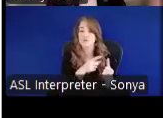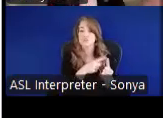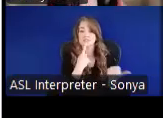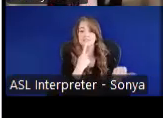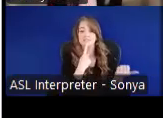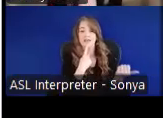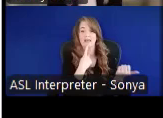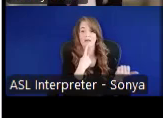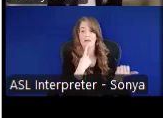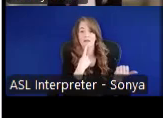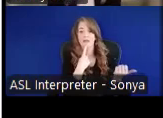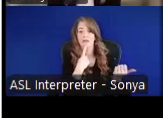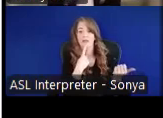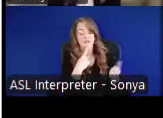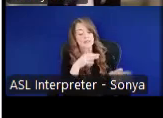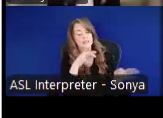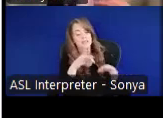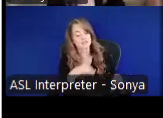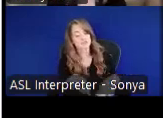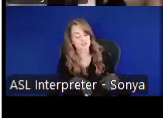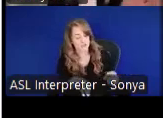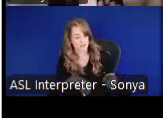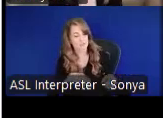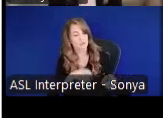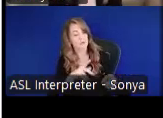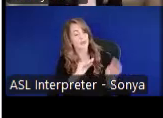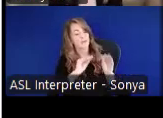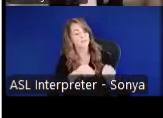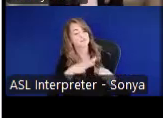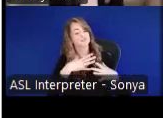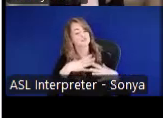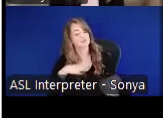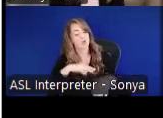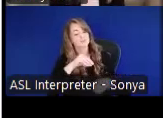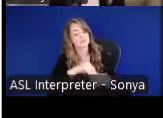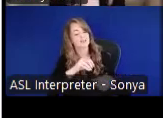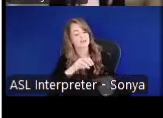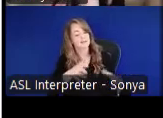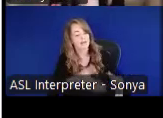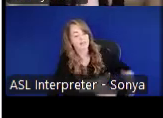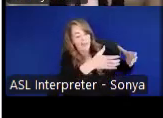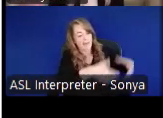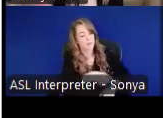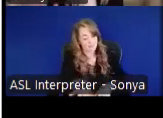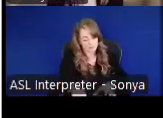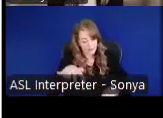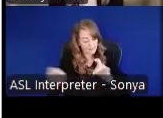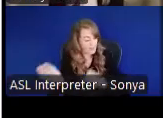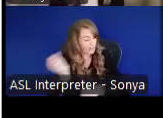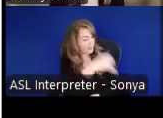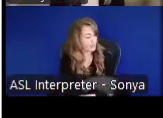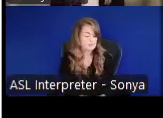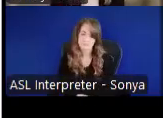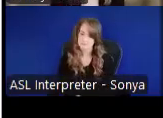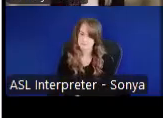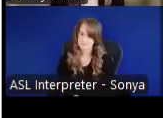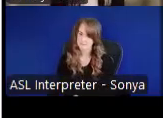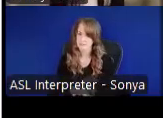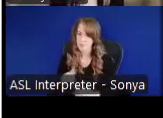the child an instruction. So we say, put your clothes in the hamper. And most kids upon hearing something that they